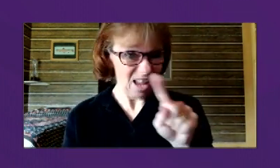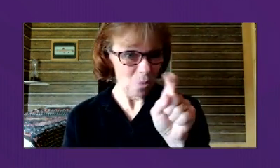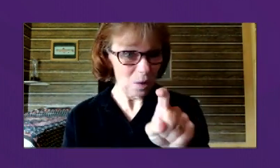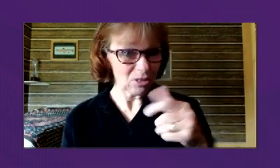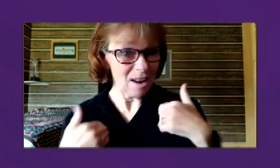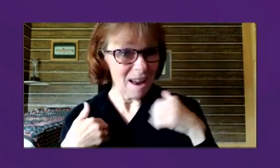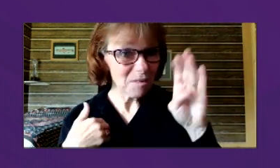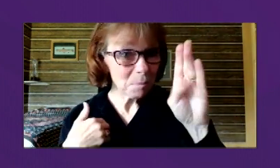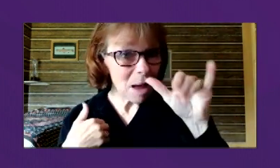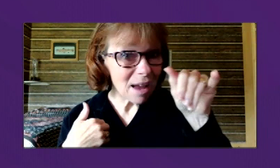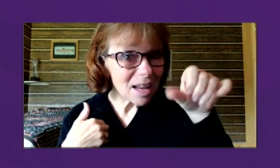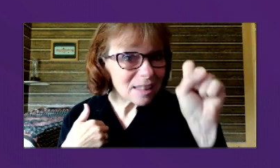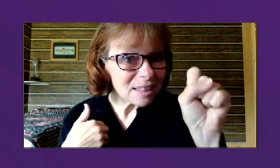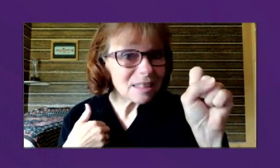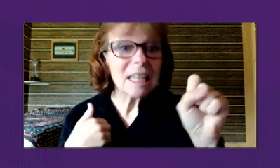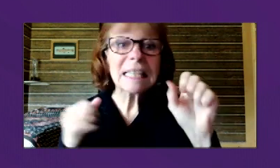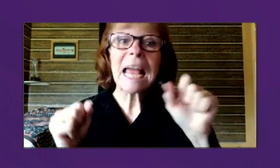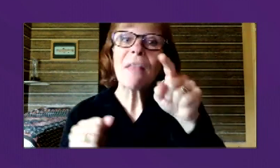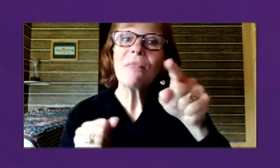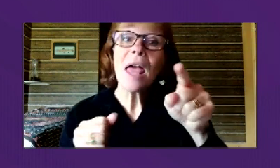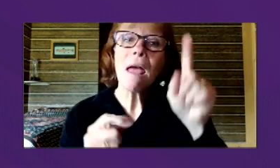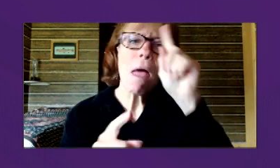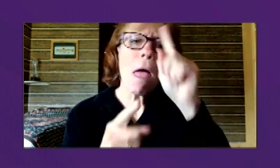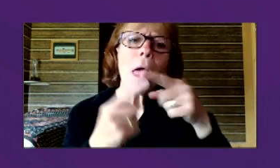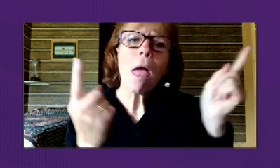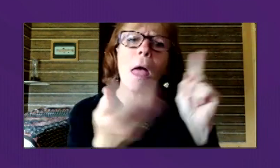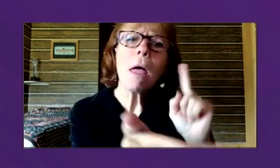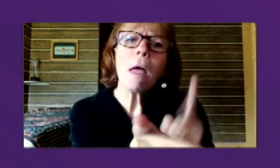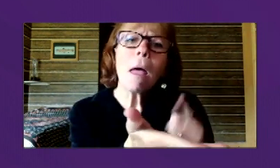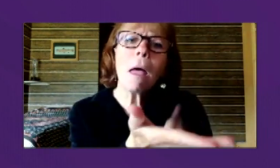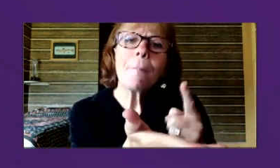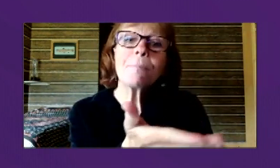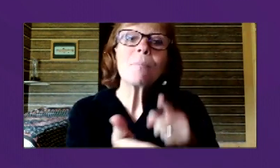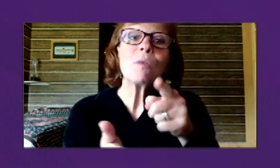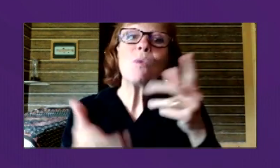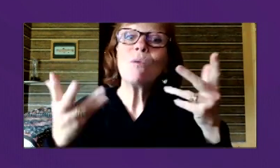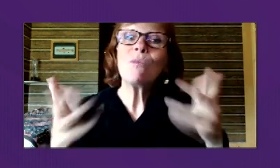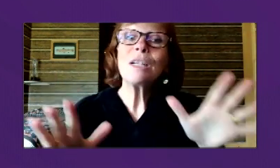for an argument? Once you've finished your brainstorming and asking if it is relevant,